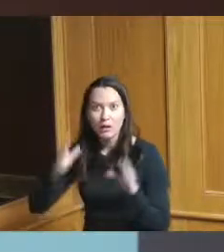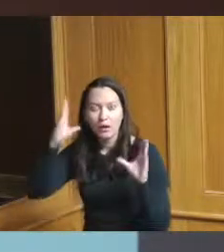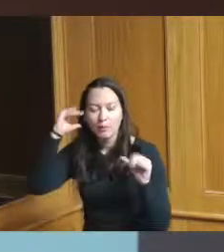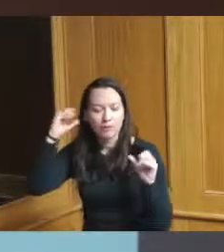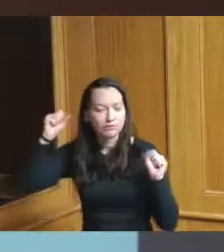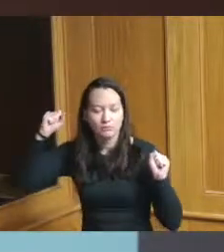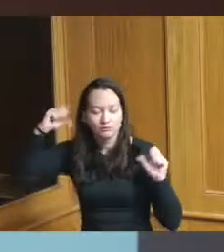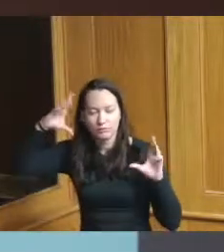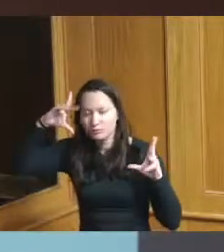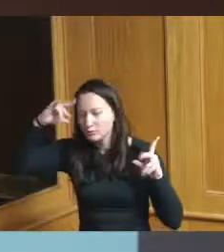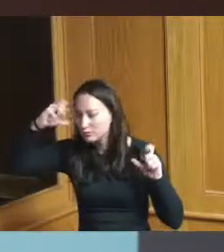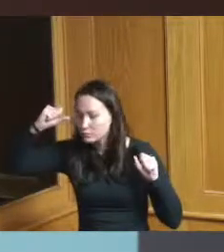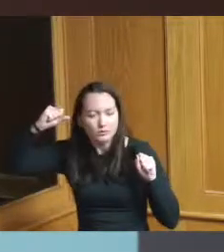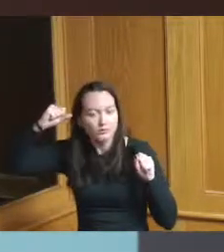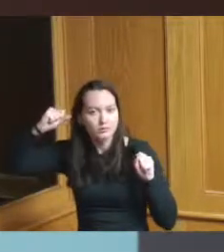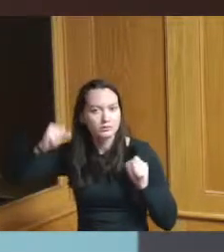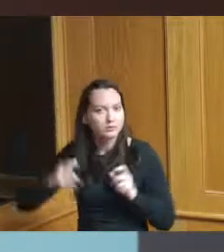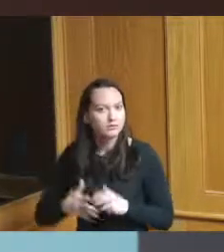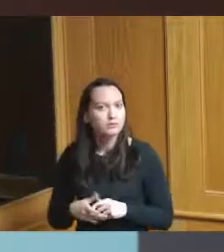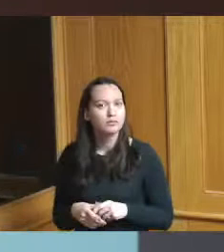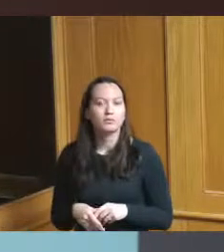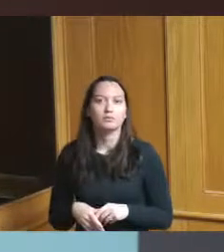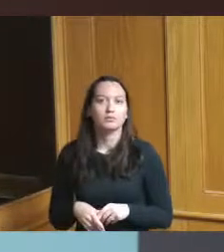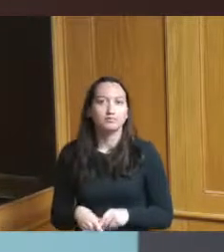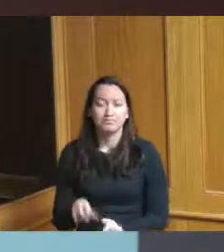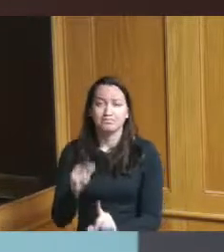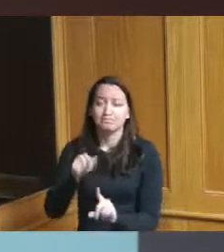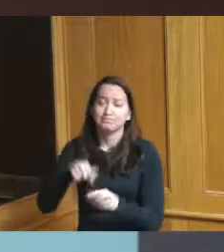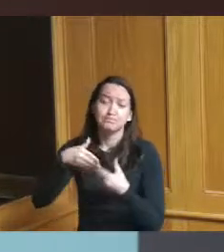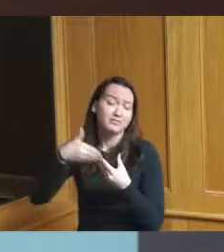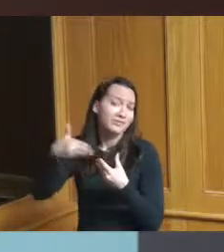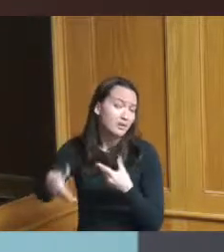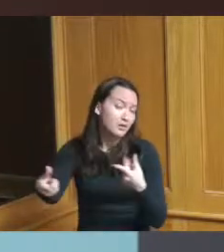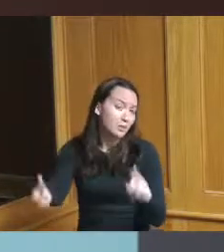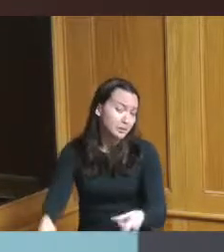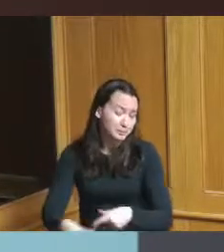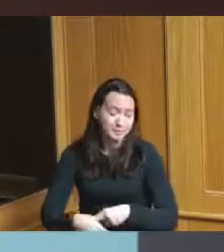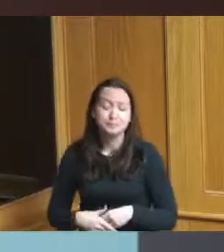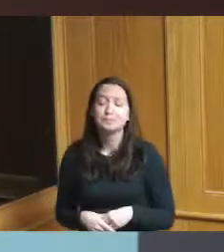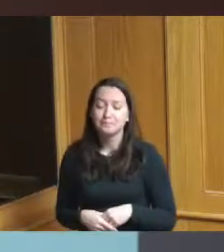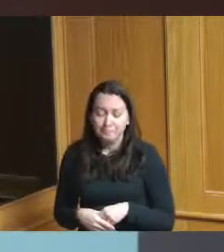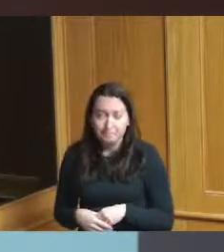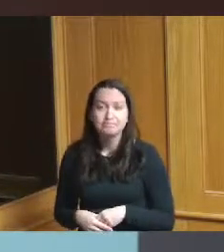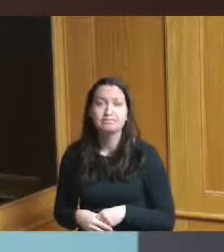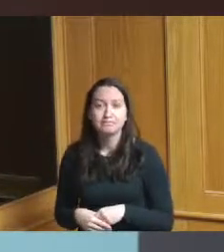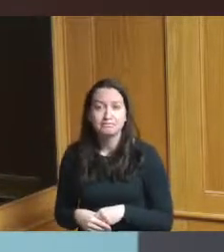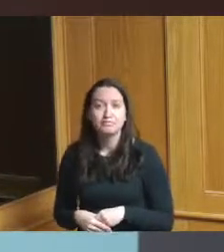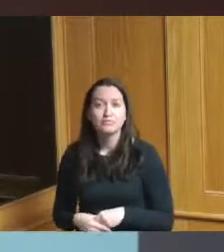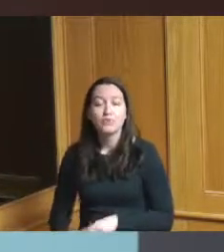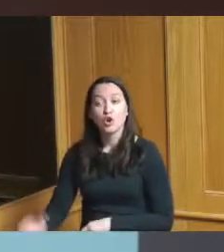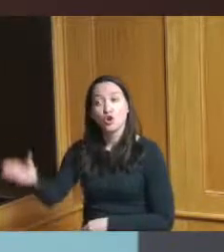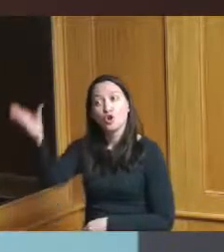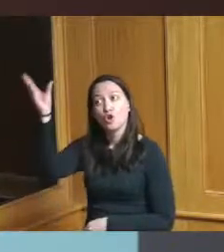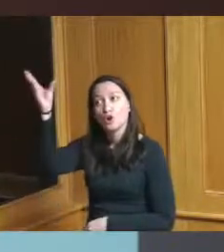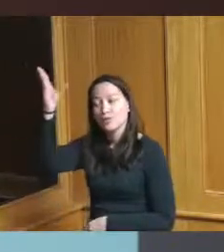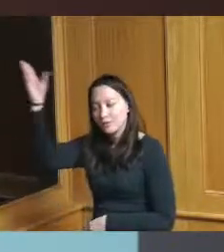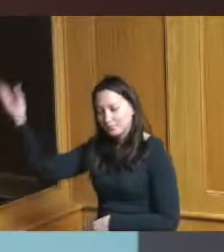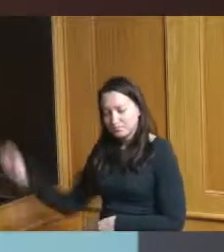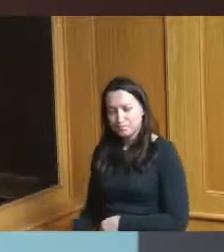so that's what's next right just to bring those conversations more near and dear more personal